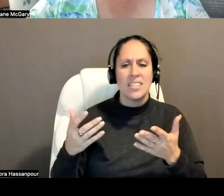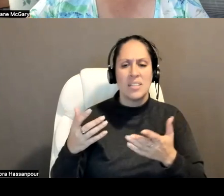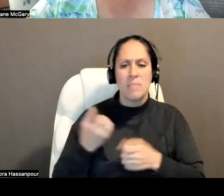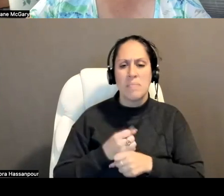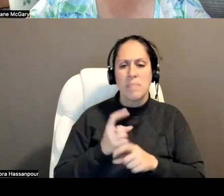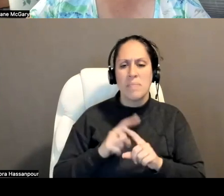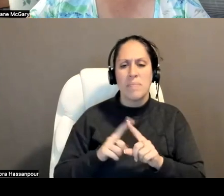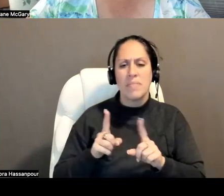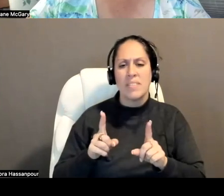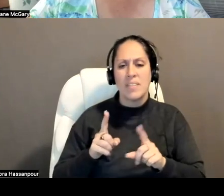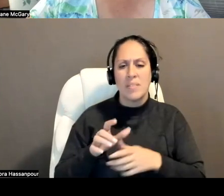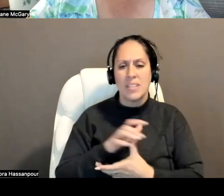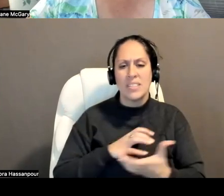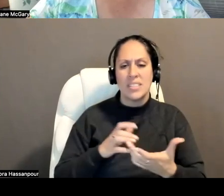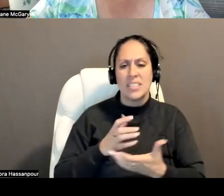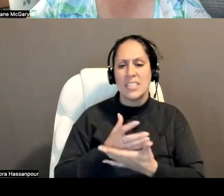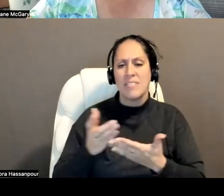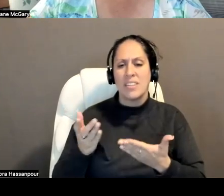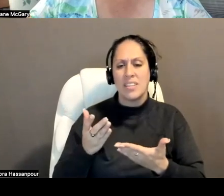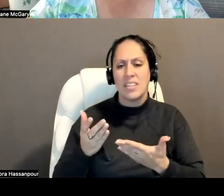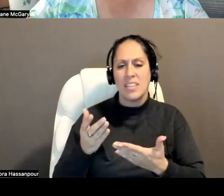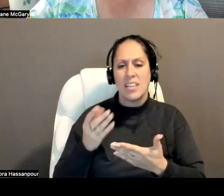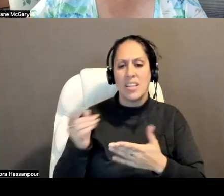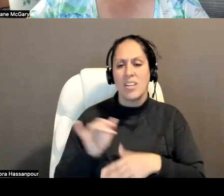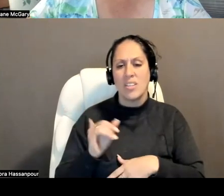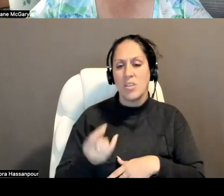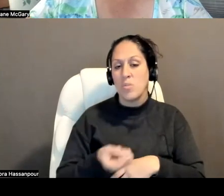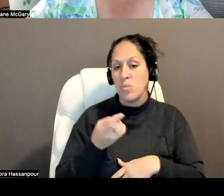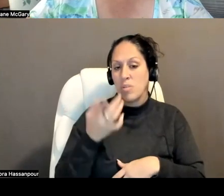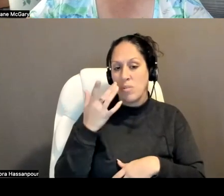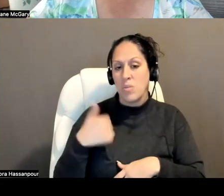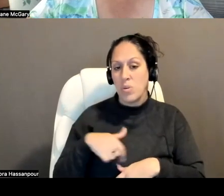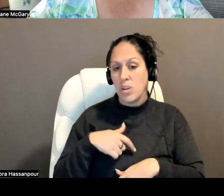diff-- uh, mixing different elements. And also, one of the reasons why we are called Aroma,